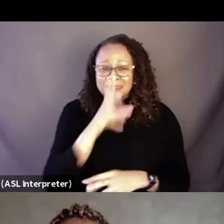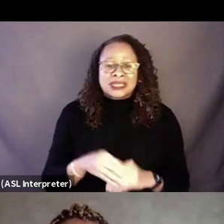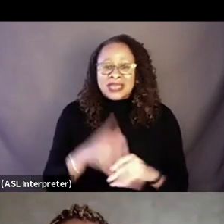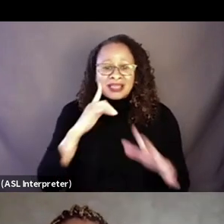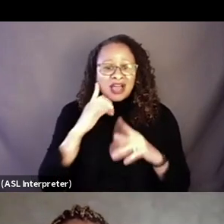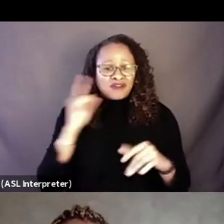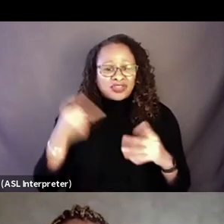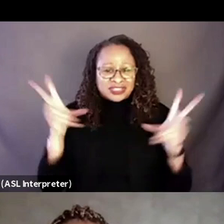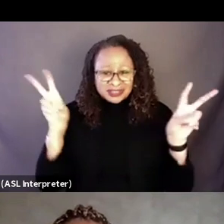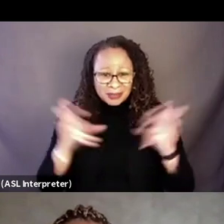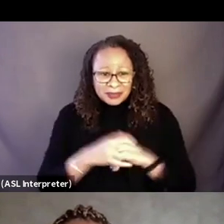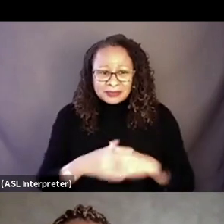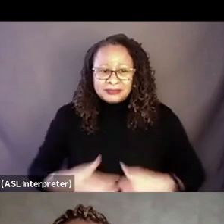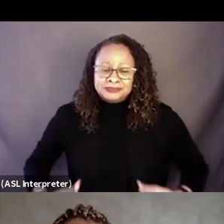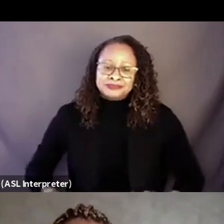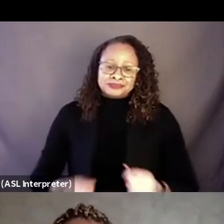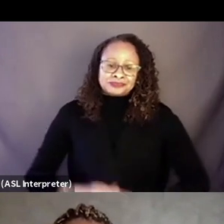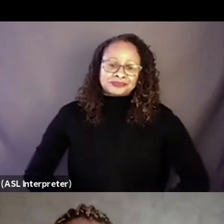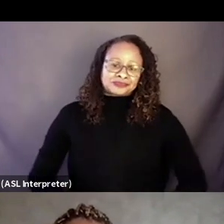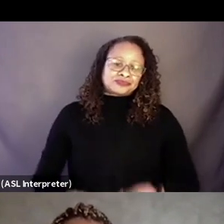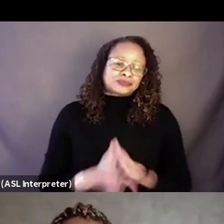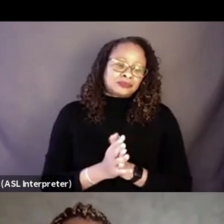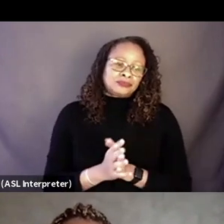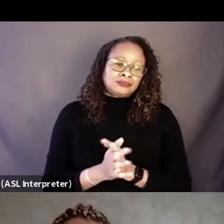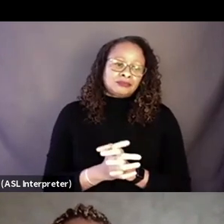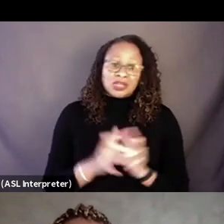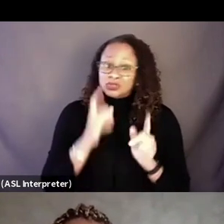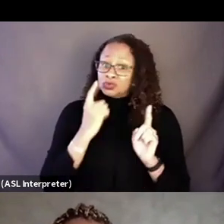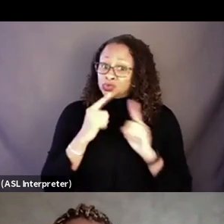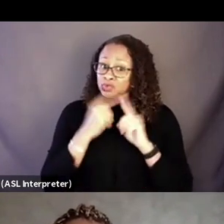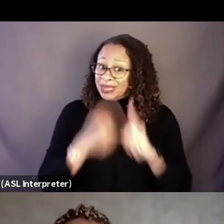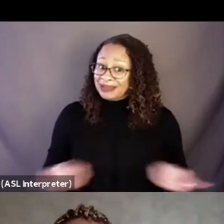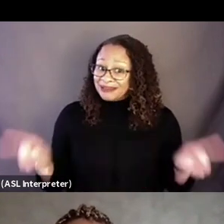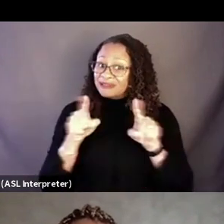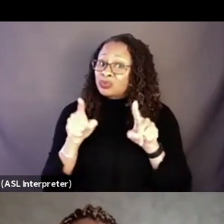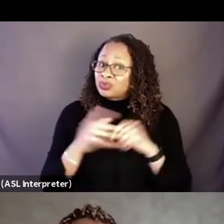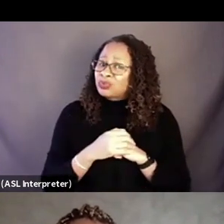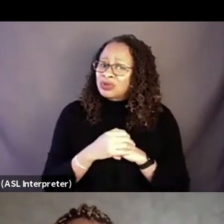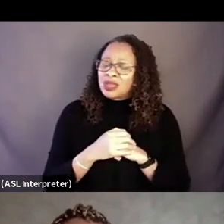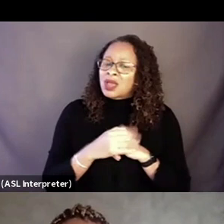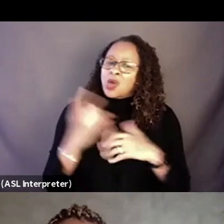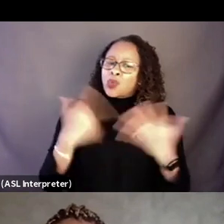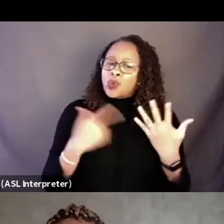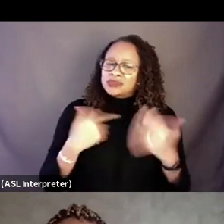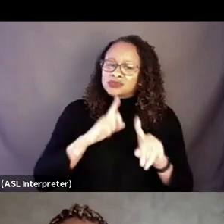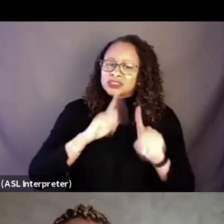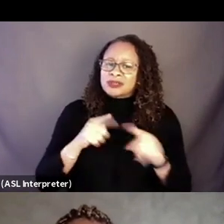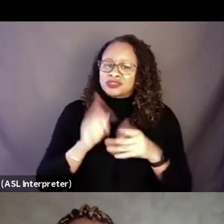So what has the response then this is to any of you to the film locally and also internationally?